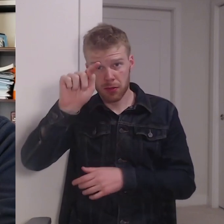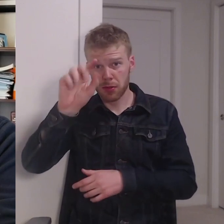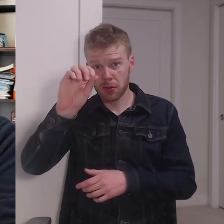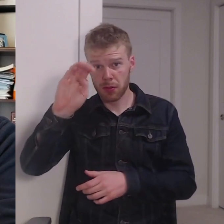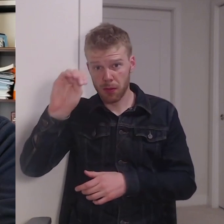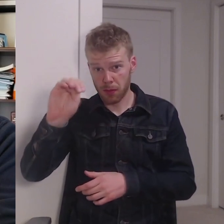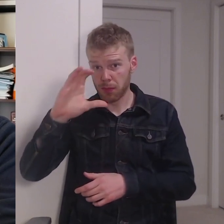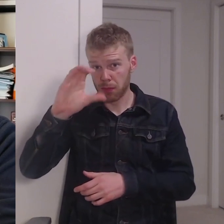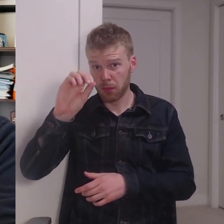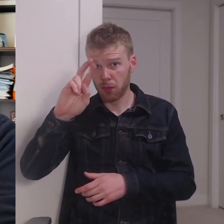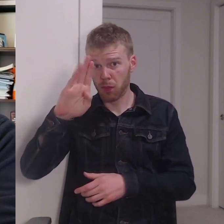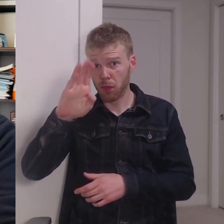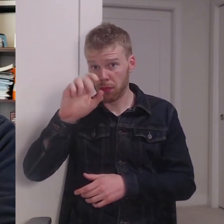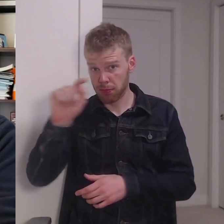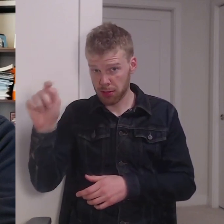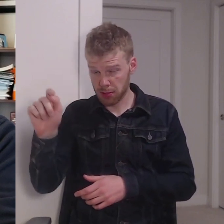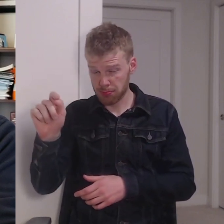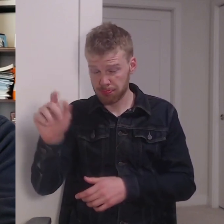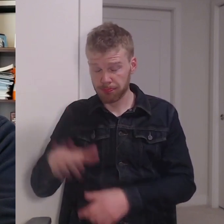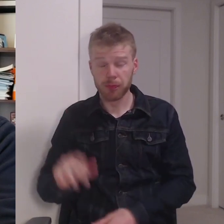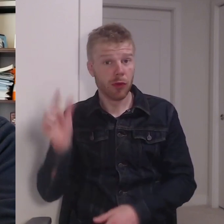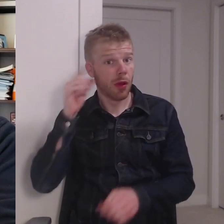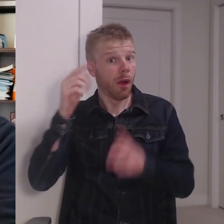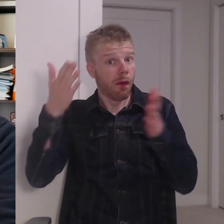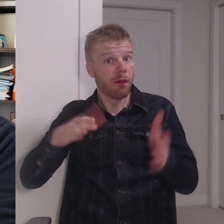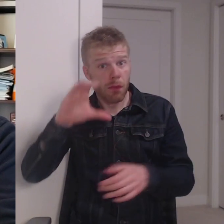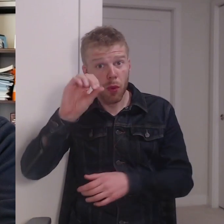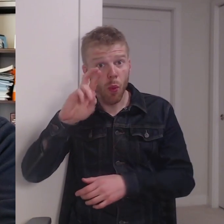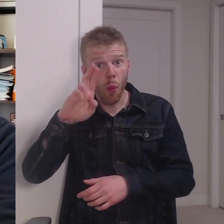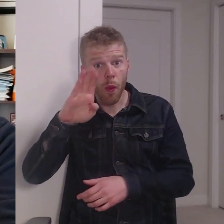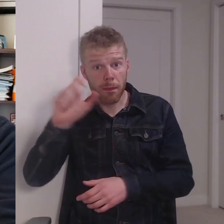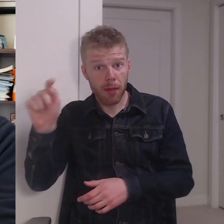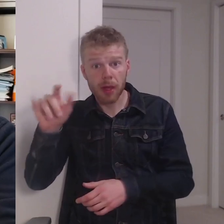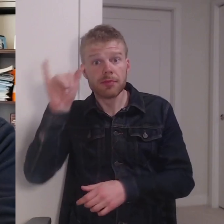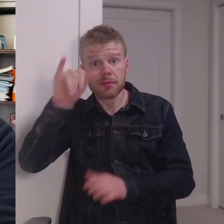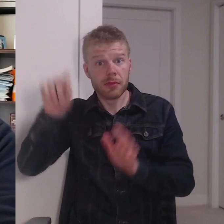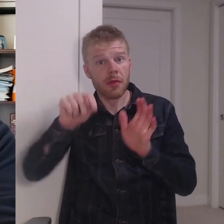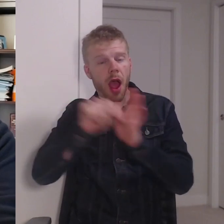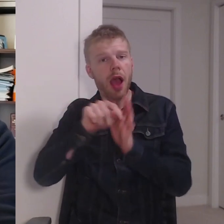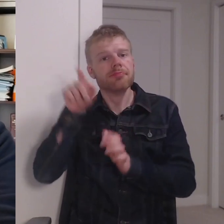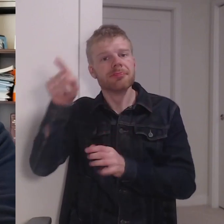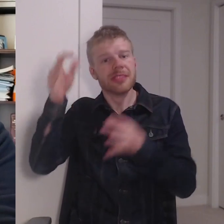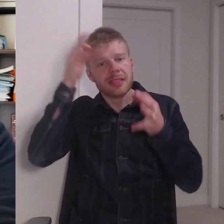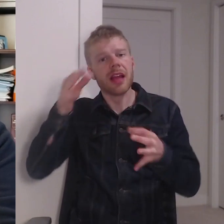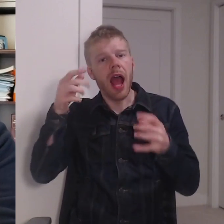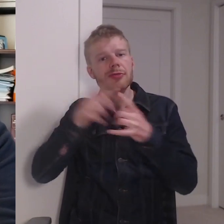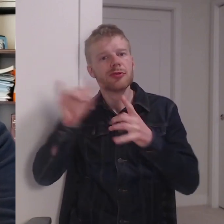governor in Pennsylvania Governor Tom Corbett, the Governor Corbett at that